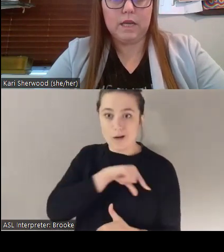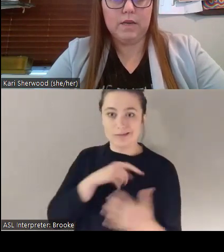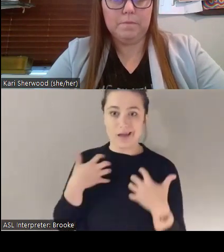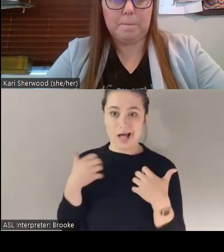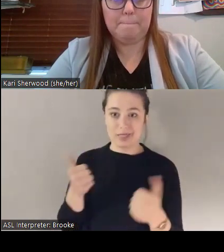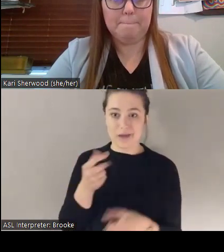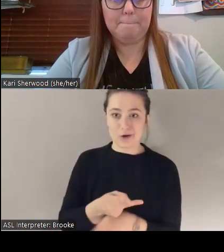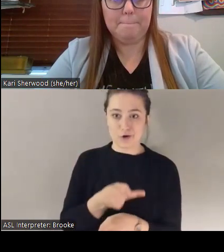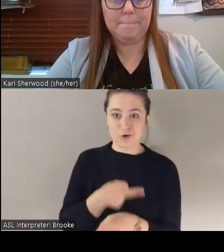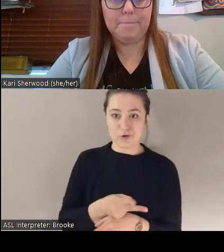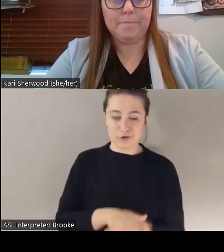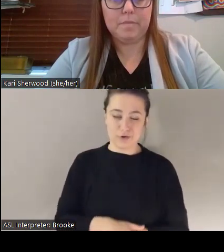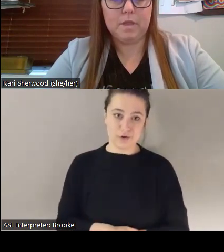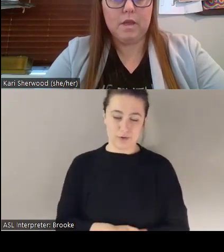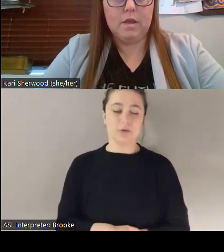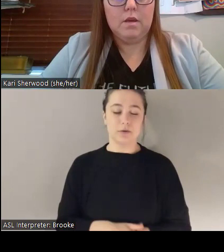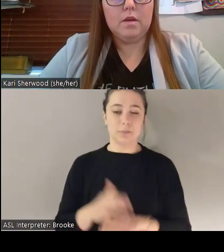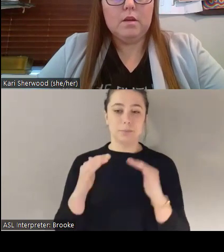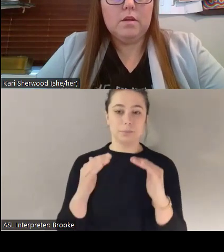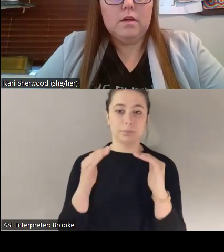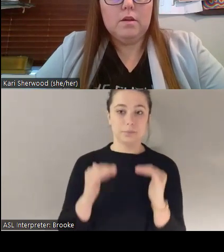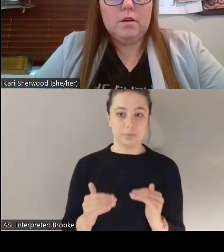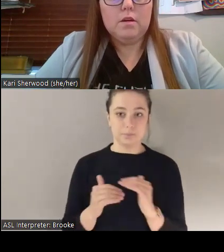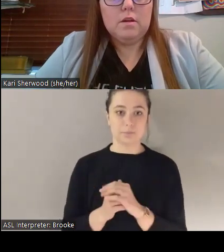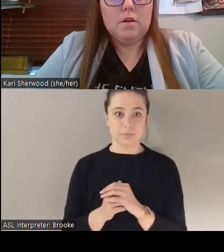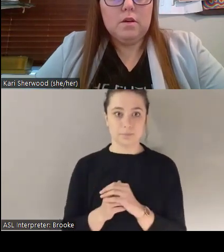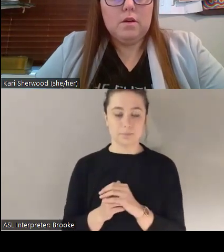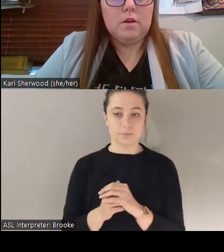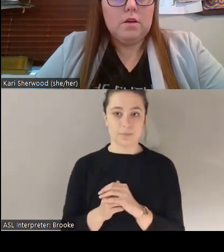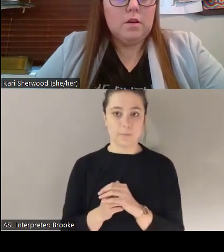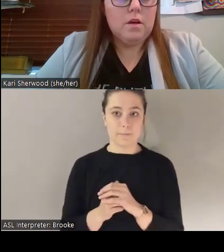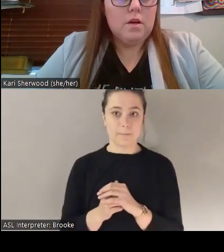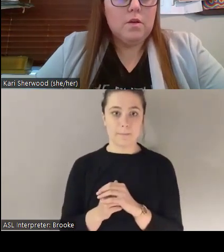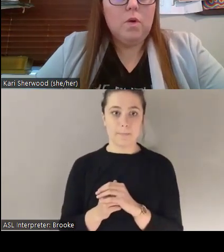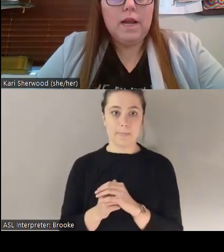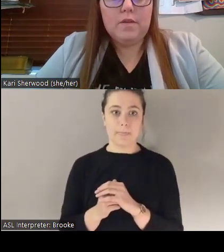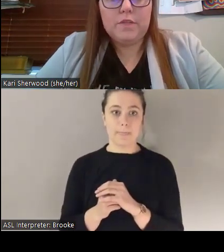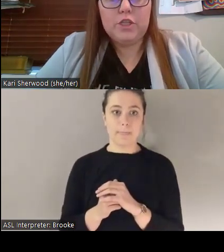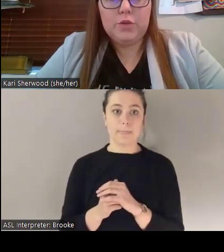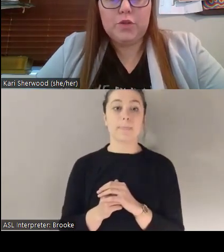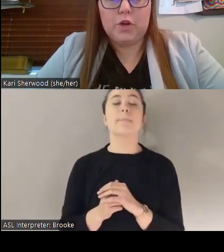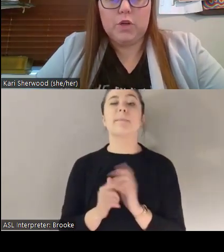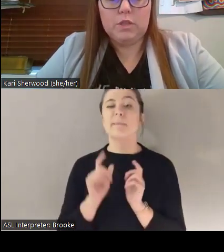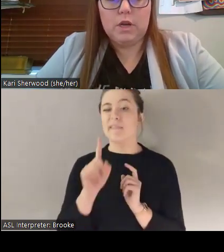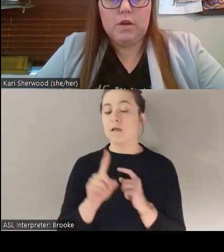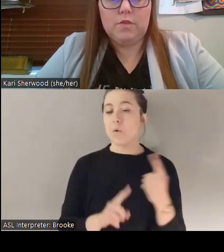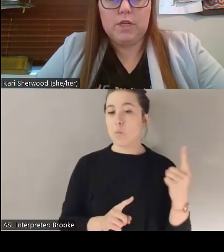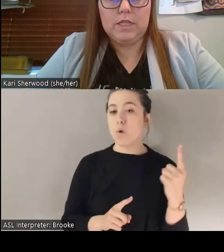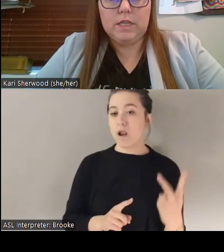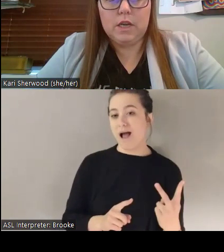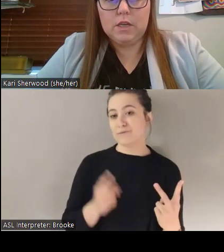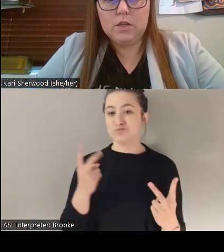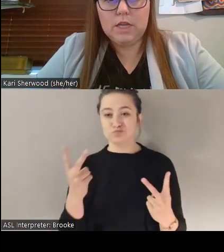Next slide. One-half to two-thirds of autistic young adults